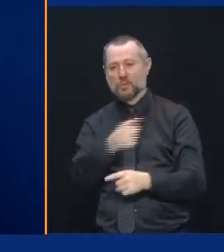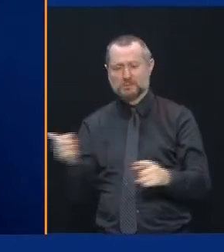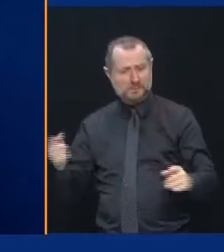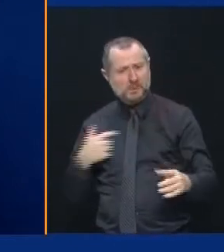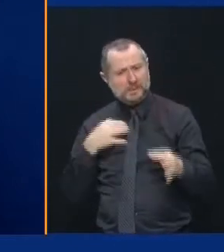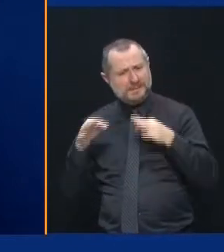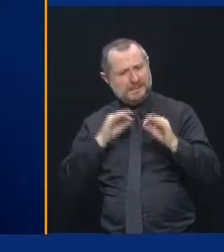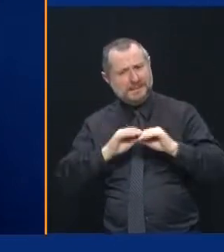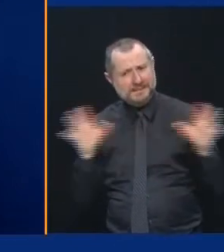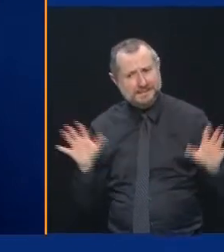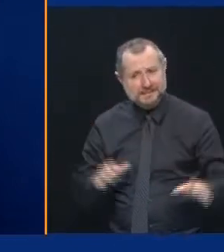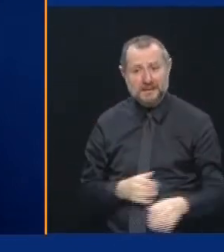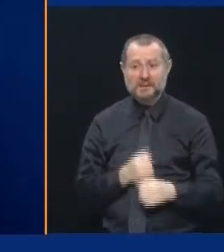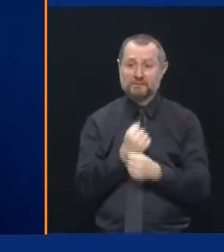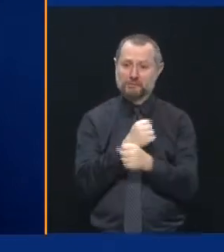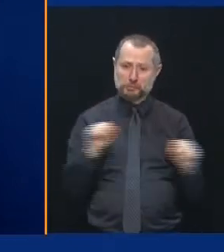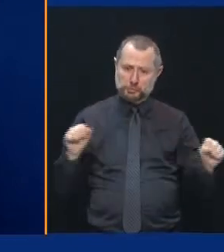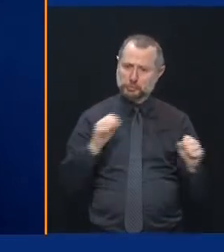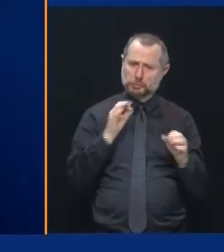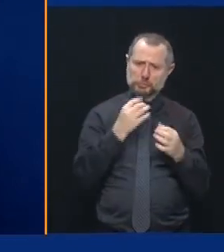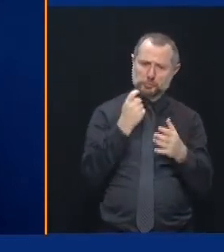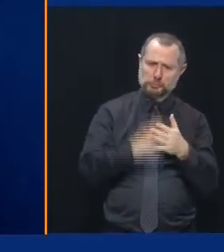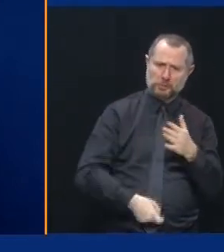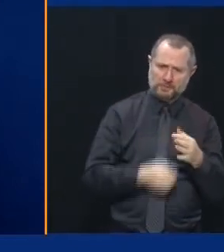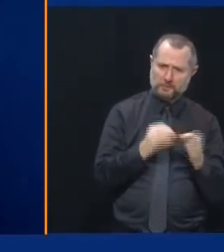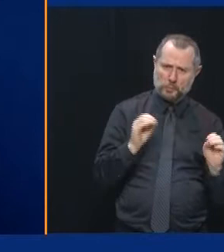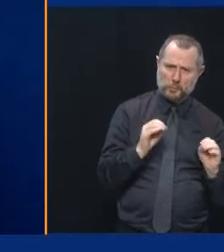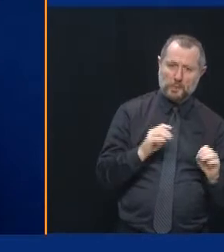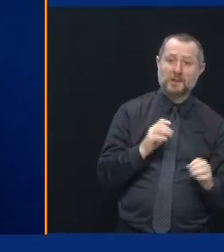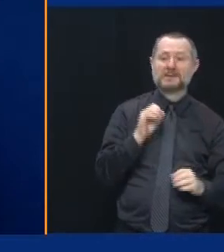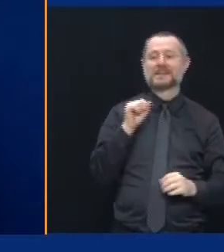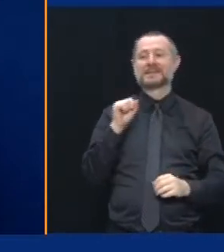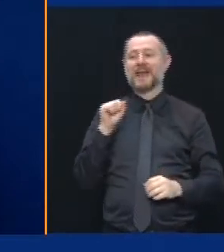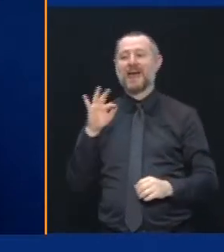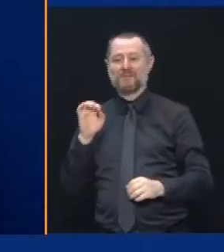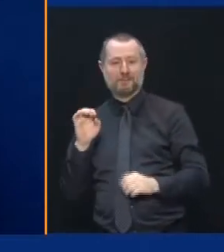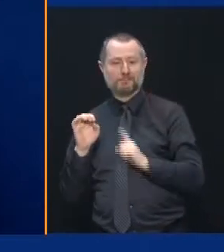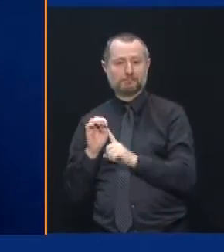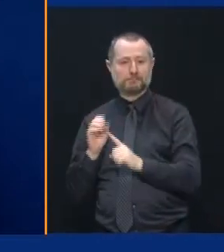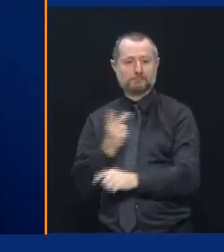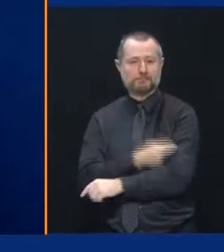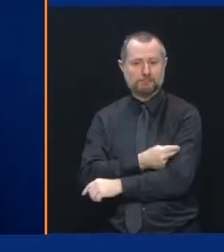THOSE WHO WORK LATE NIGHTS AND EARLY MORNINGS AND SO IMPORTANTLY, MAKING IT CLEAR